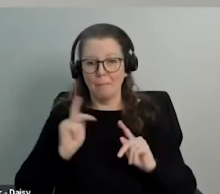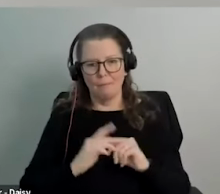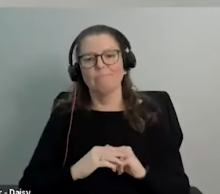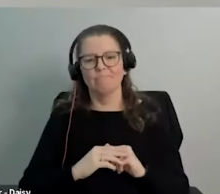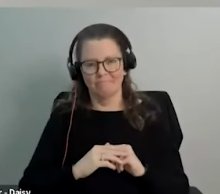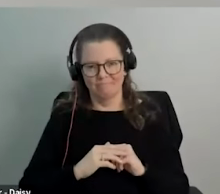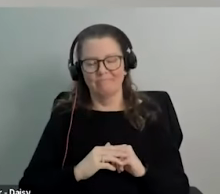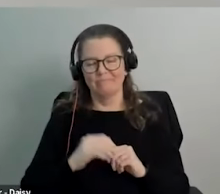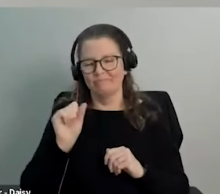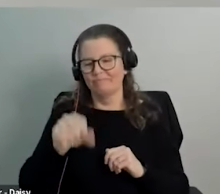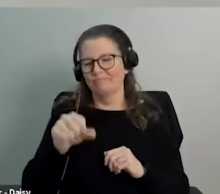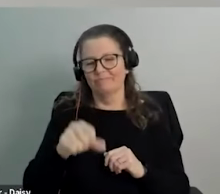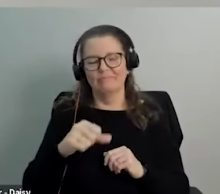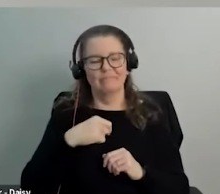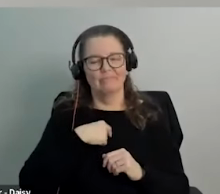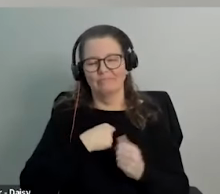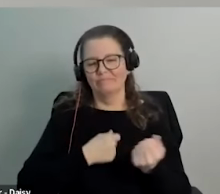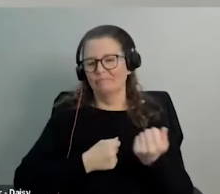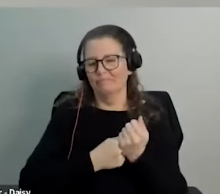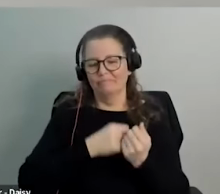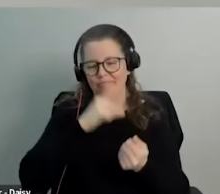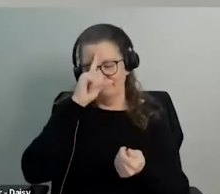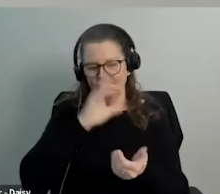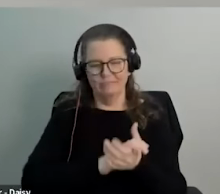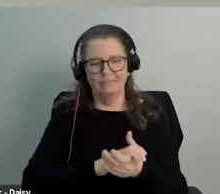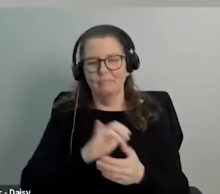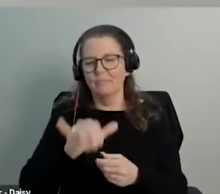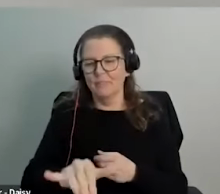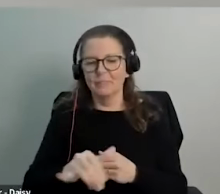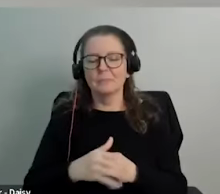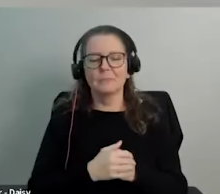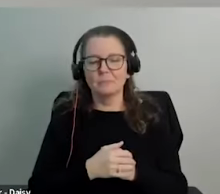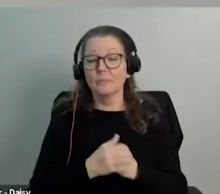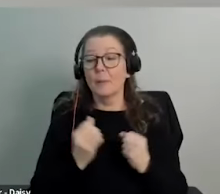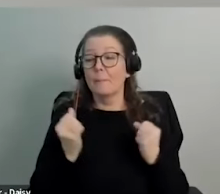I really do believe that since so many people who have entered the field of accessibility,